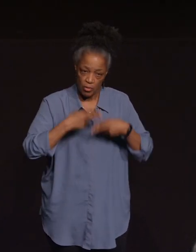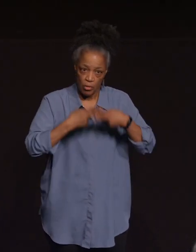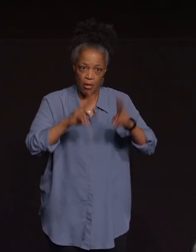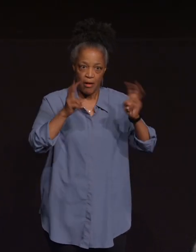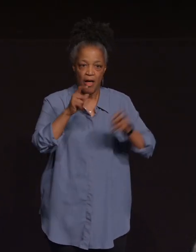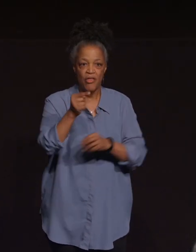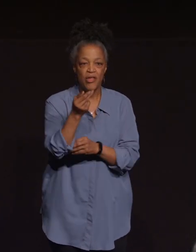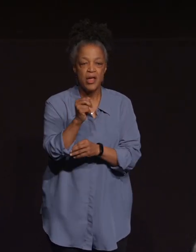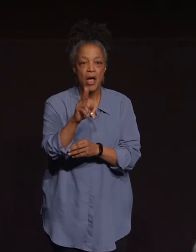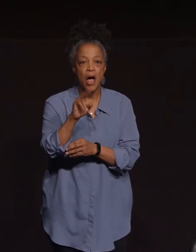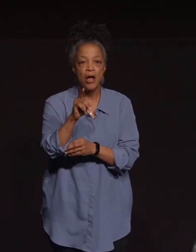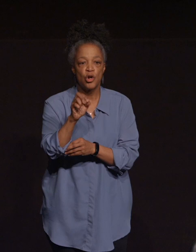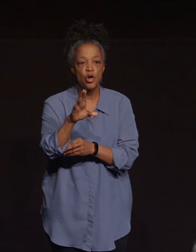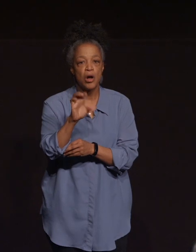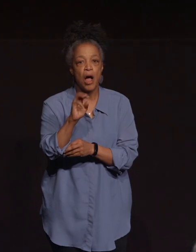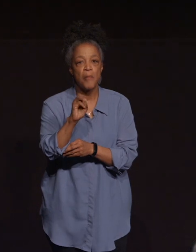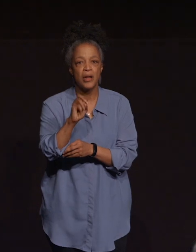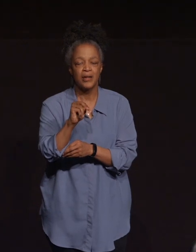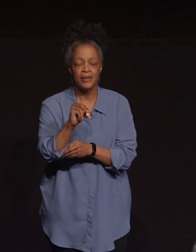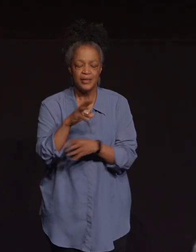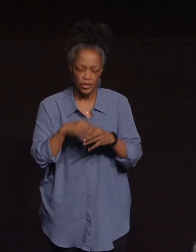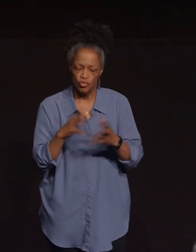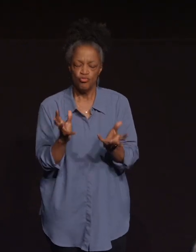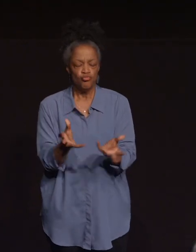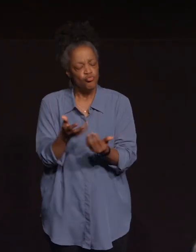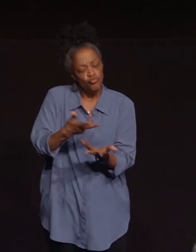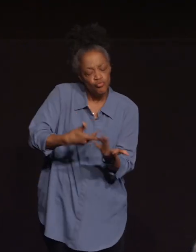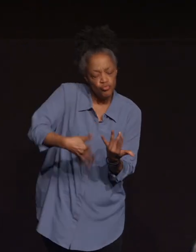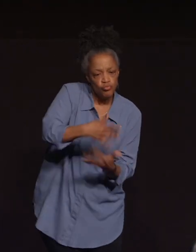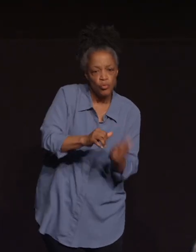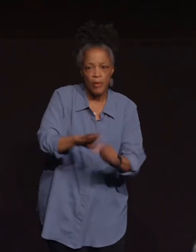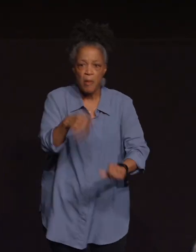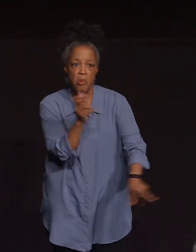"It's talking and walking around with other people, working,